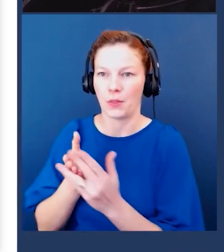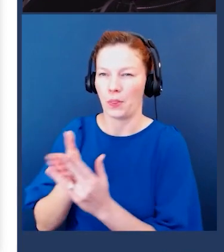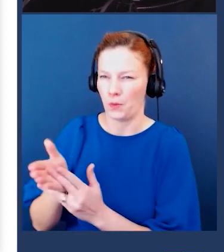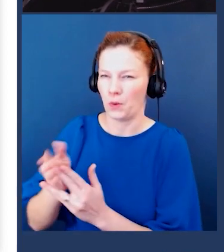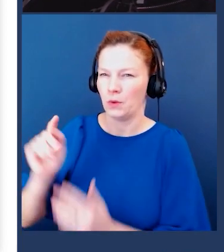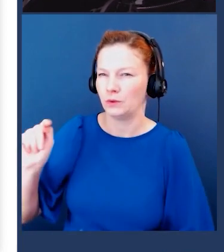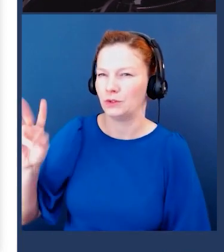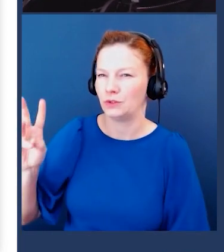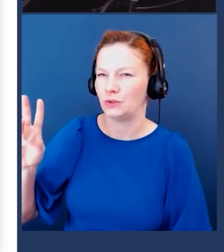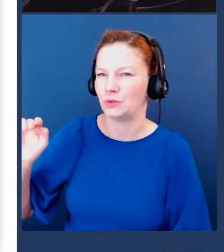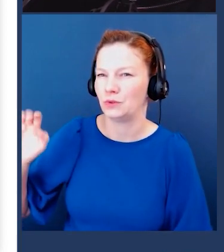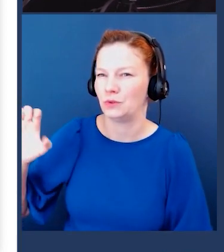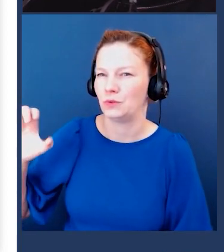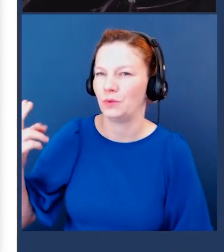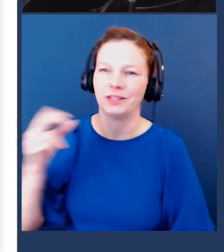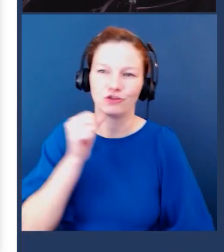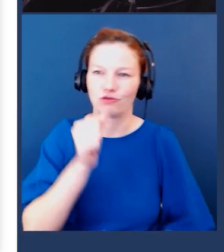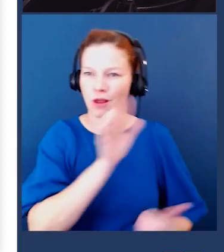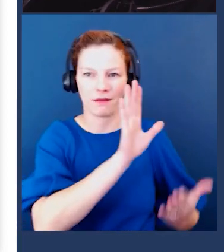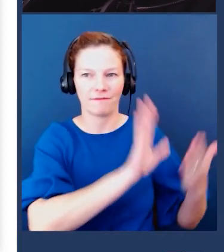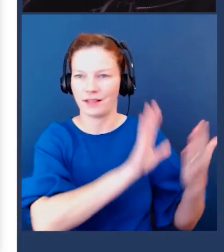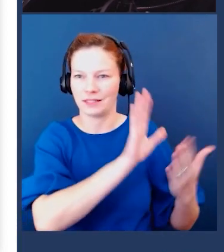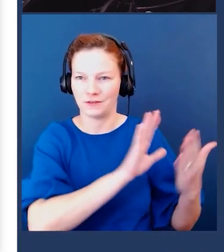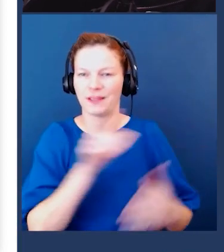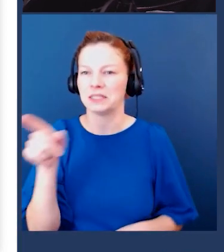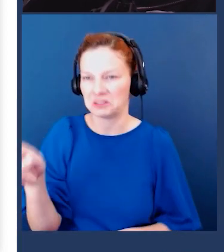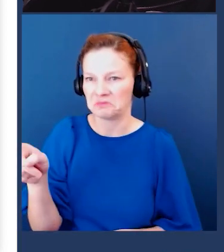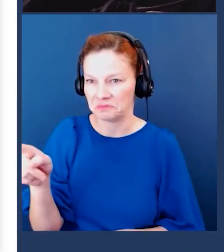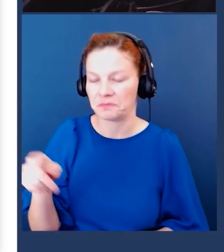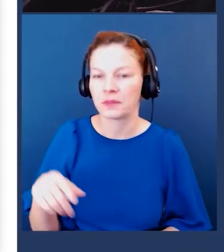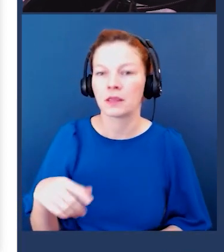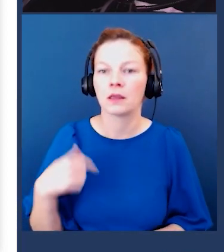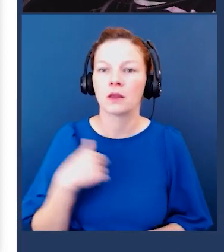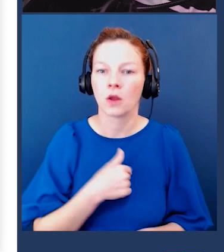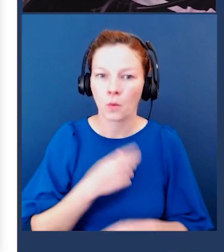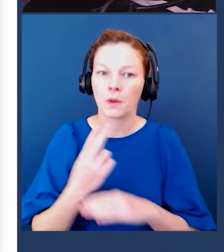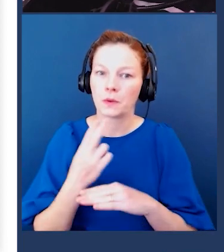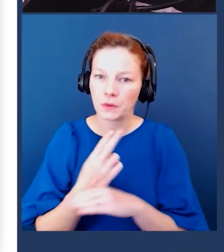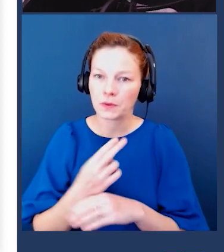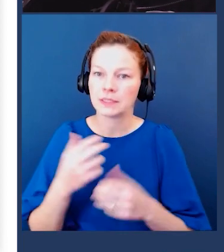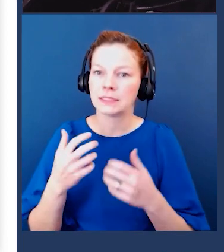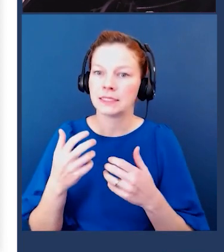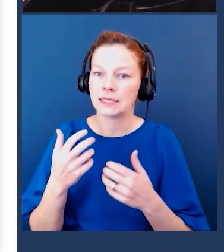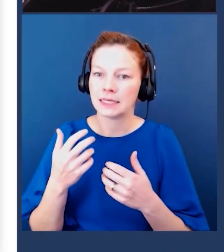And in that case, we pushed a little bit with Unreal Engine integration with PlayFab and with Twitch.